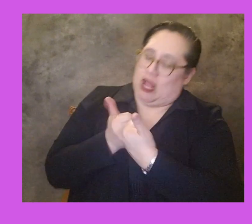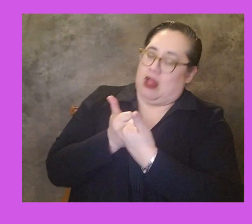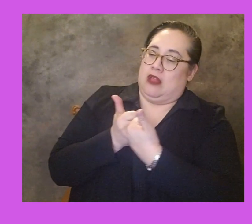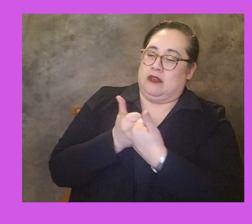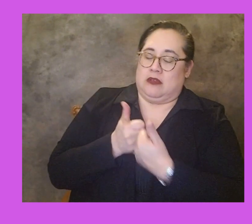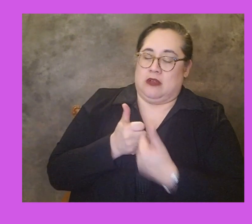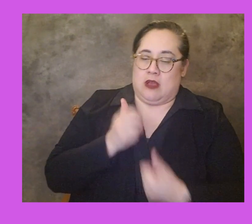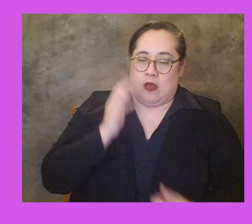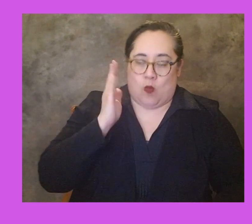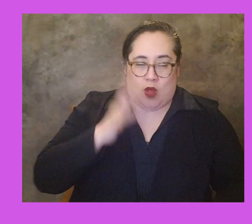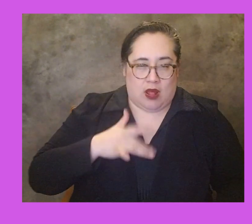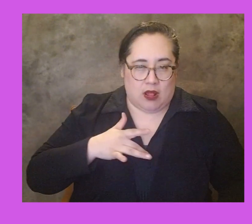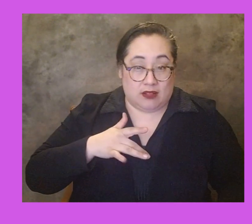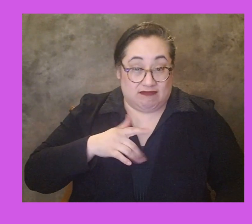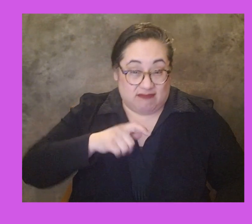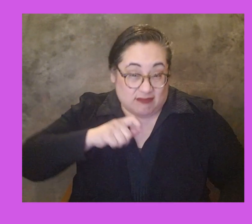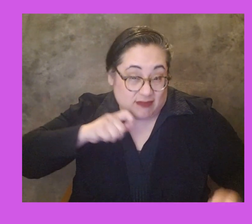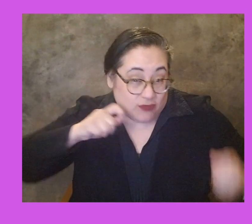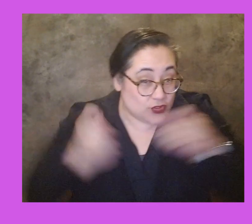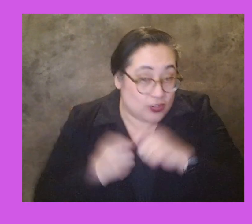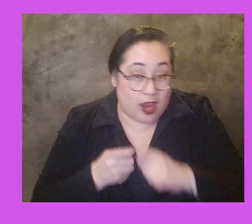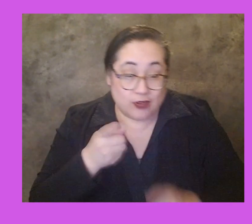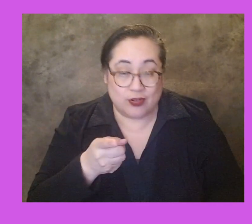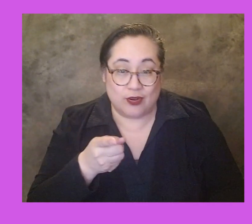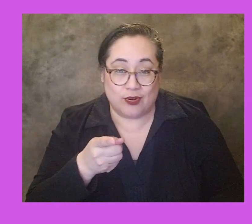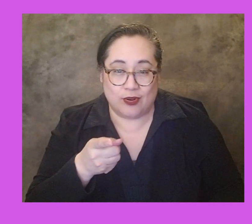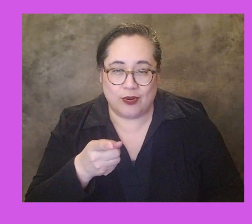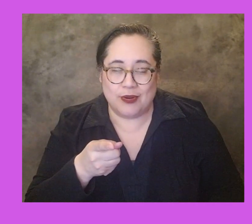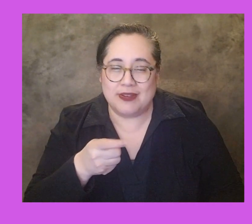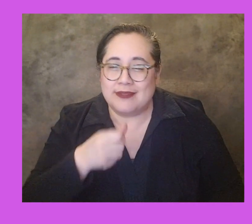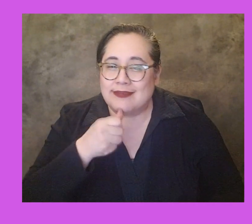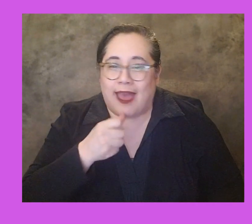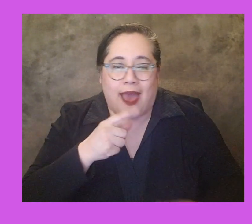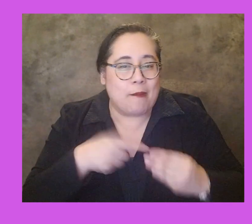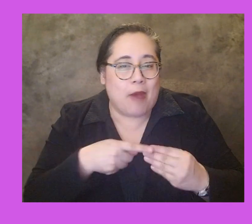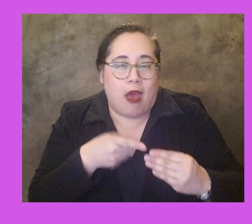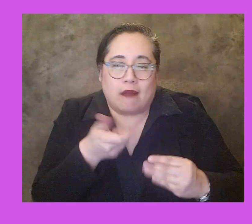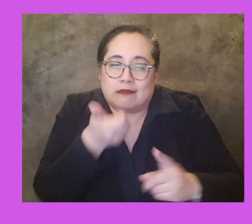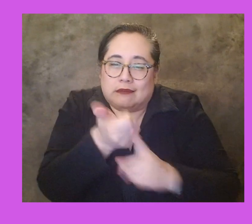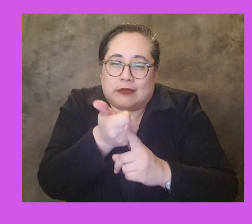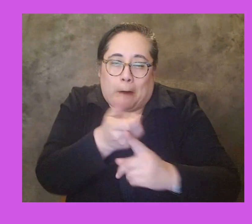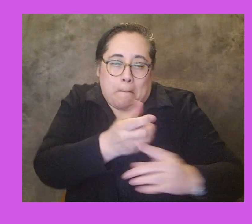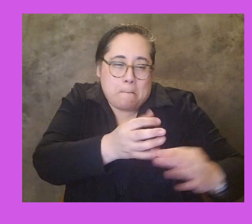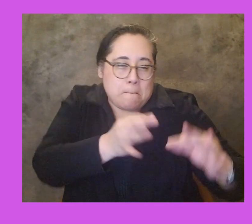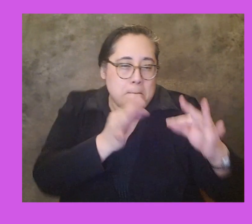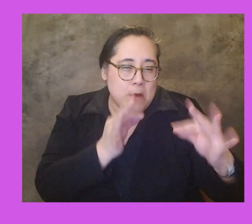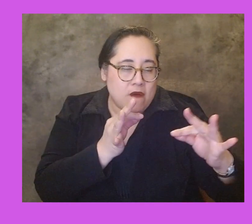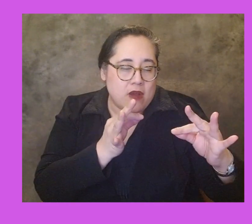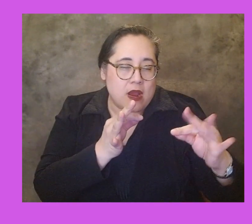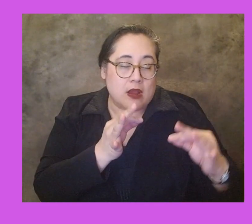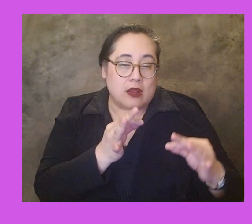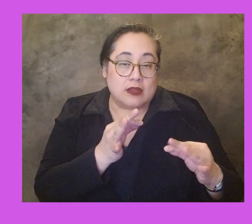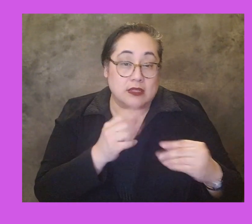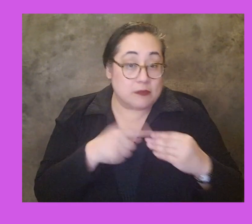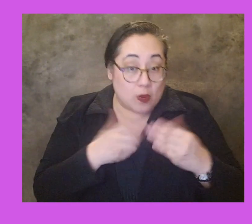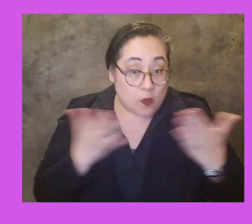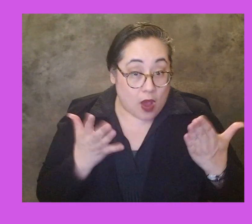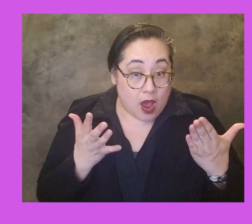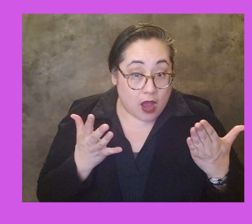Interpreting will stretch you, it's going to challenge you, it'll transform you.